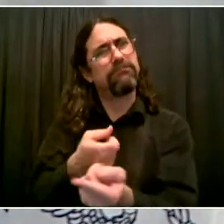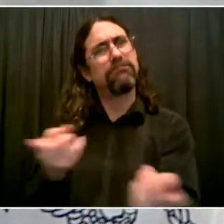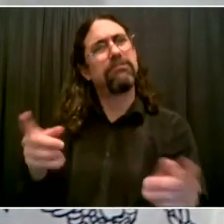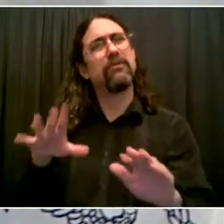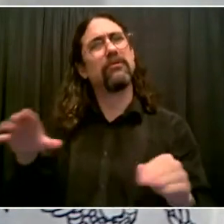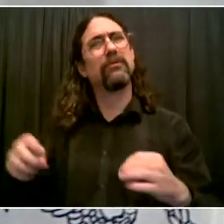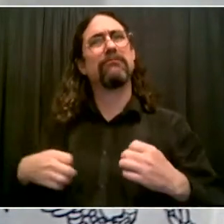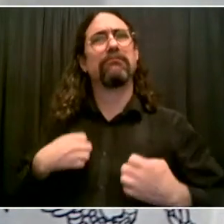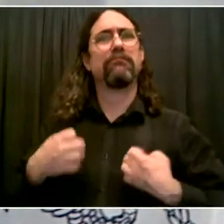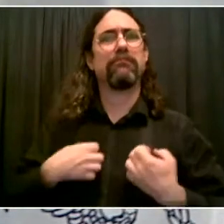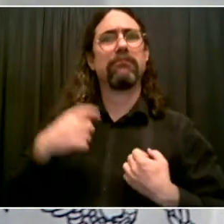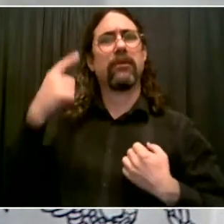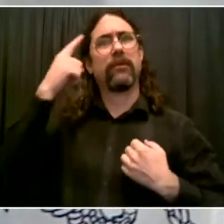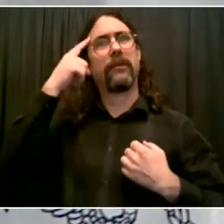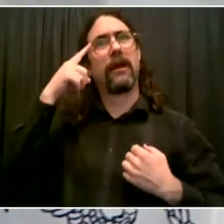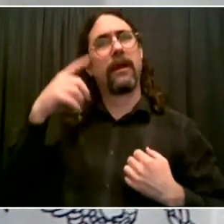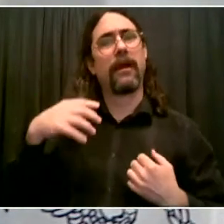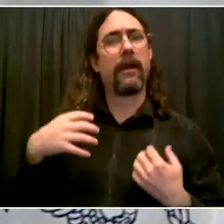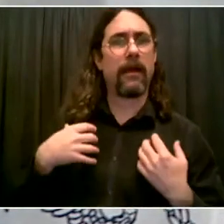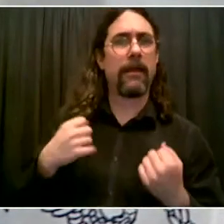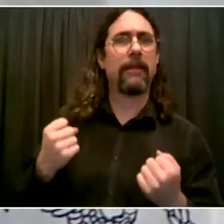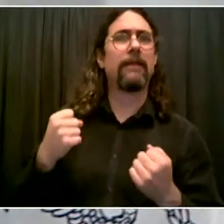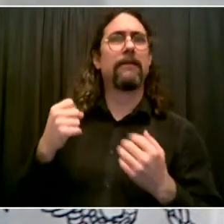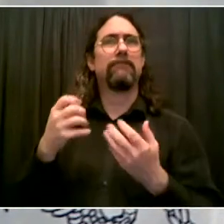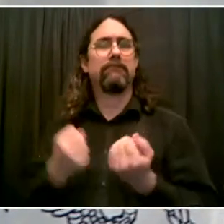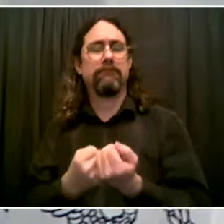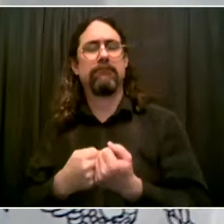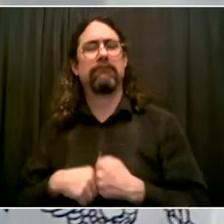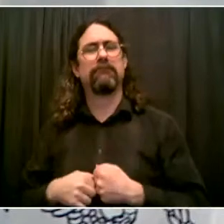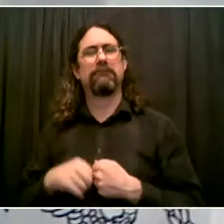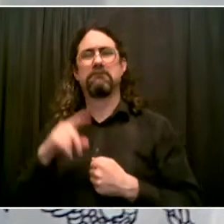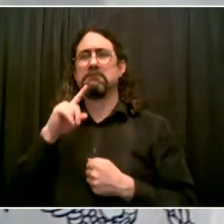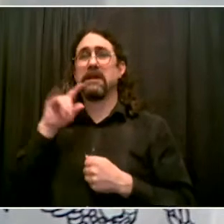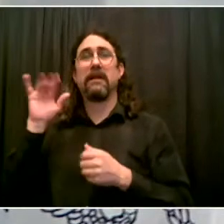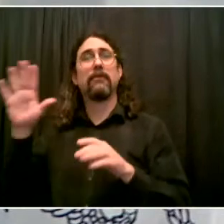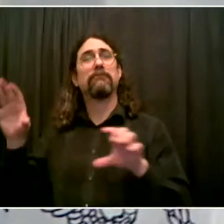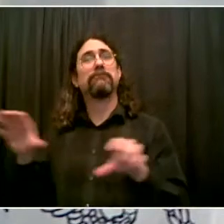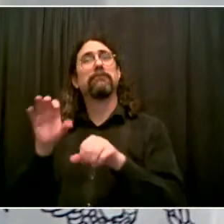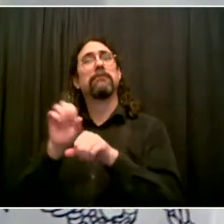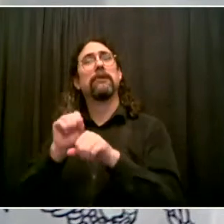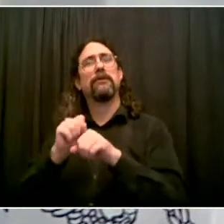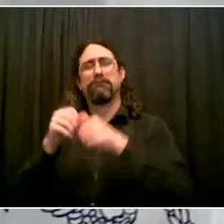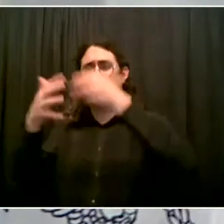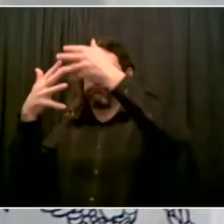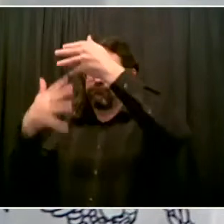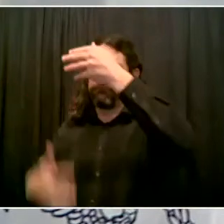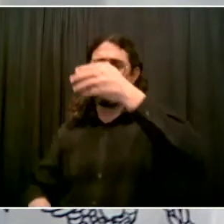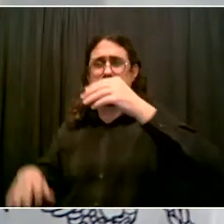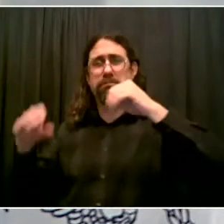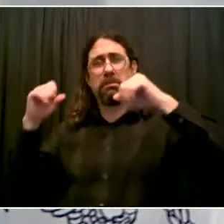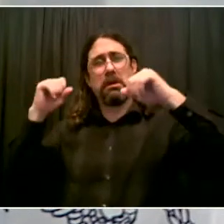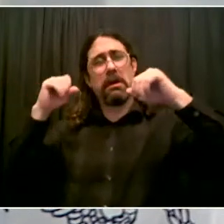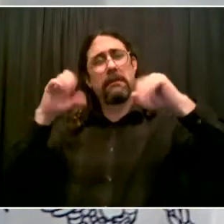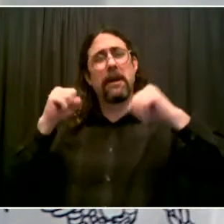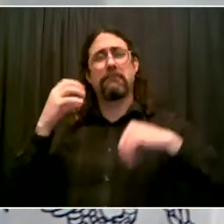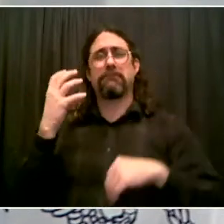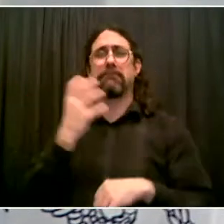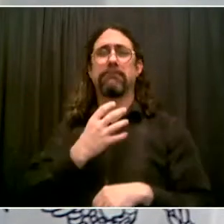HEALTH NEEDSDSIS IGONG TO O GIVEVEUS SO MANY MORE TOOLS TO ENRICH THE ACADEMIC EXPERIENCE.